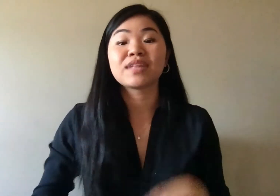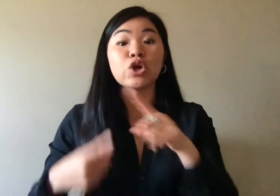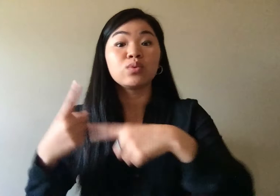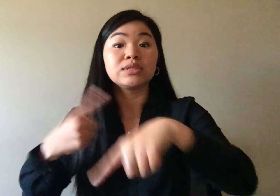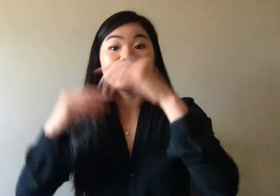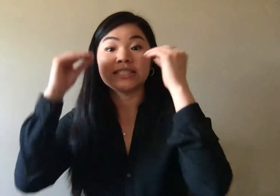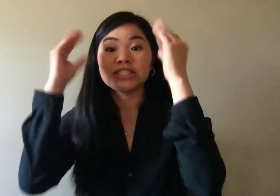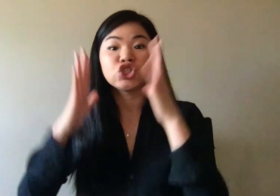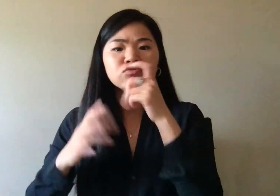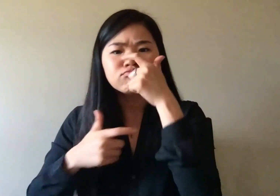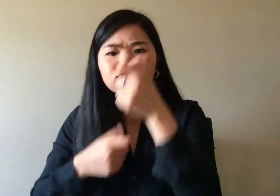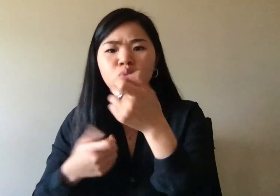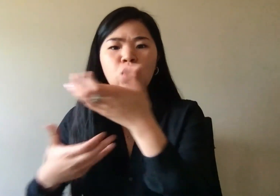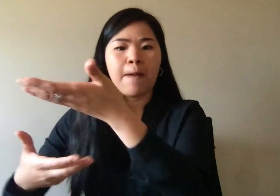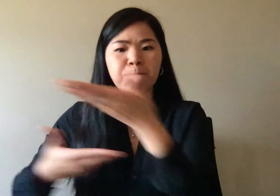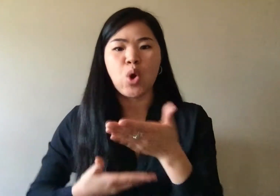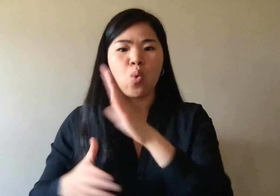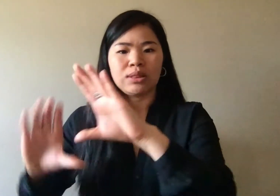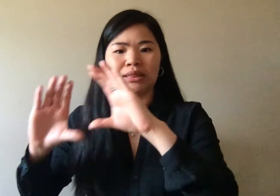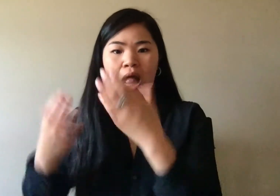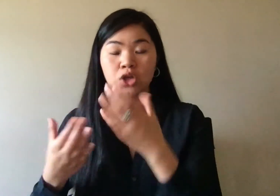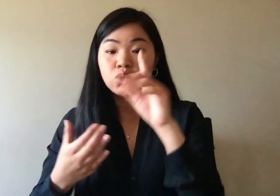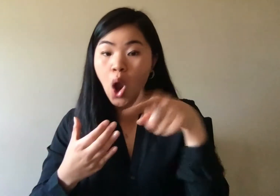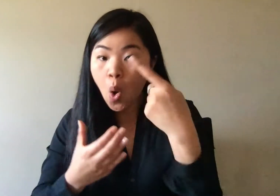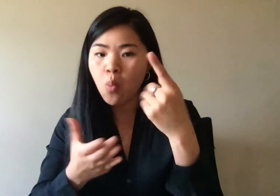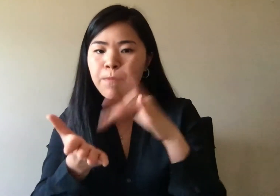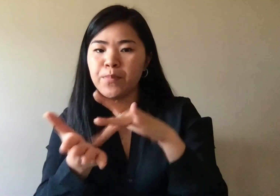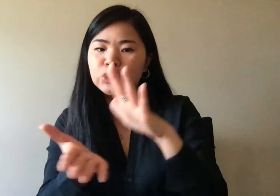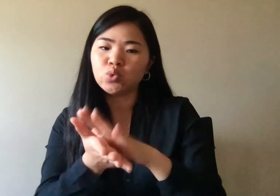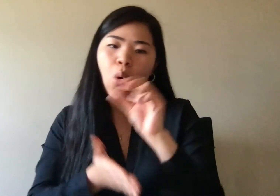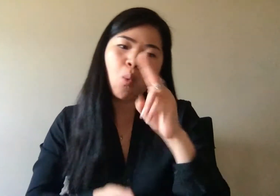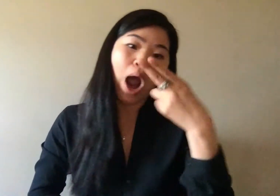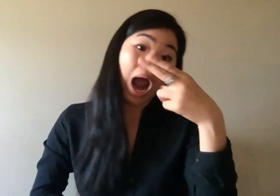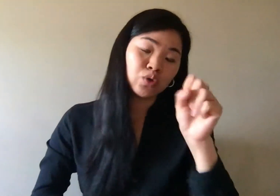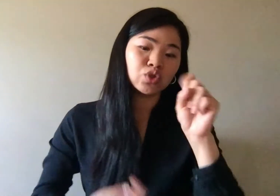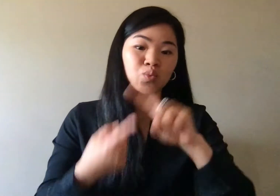For teachers who are interested in bringing their class (must be middle school or high school)